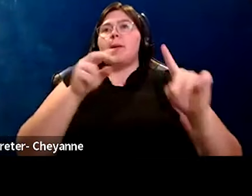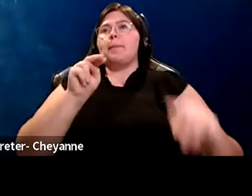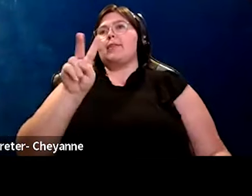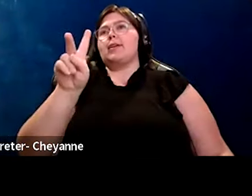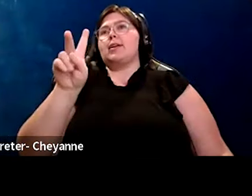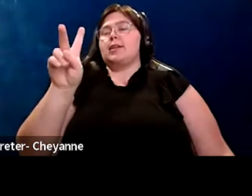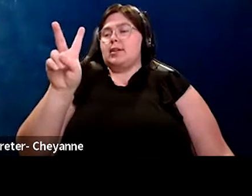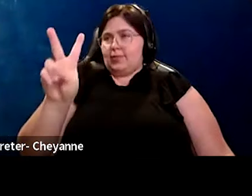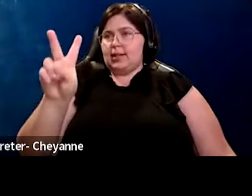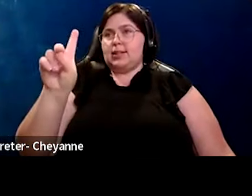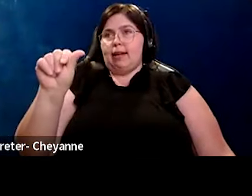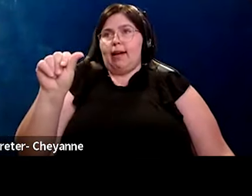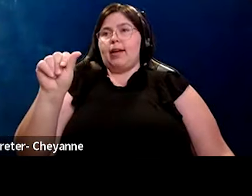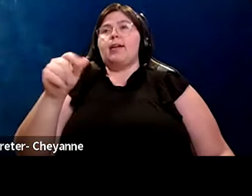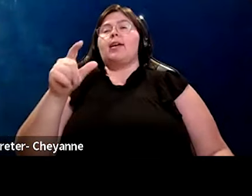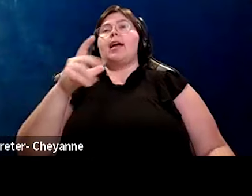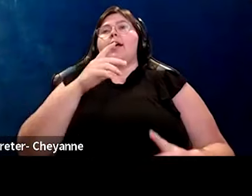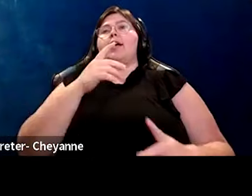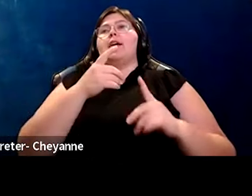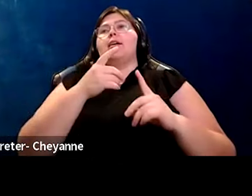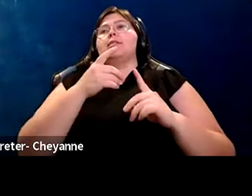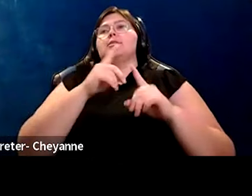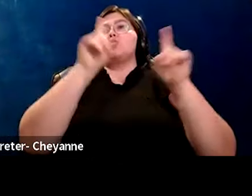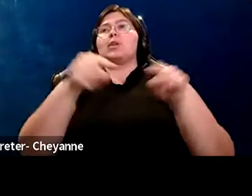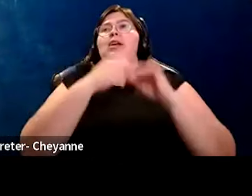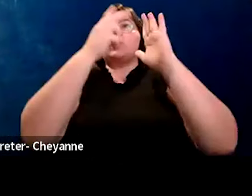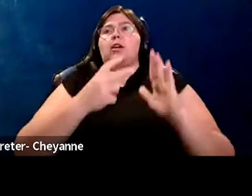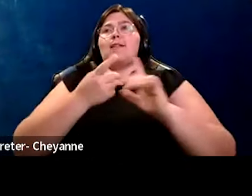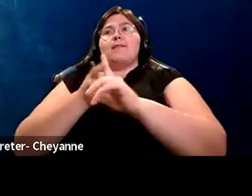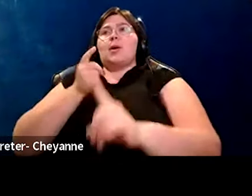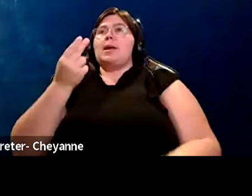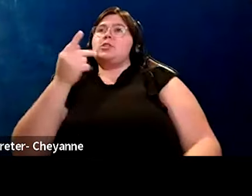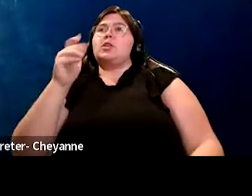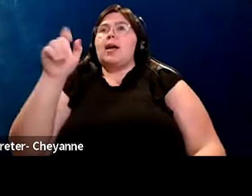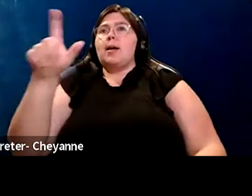from an HTML Paper, one of the papers that's on arXiv.